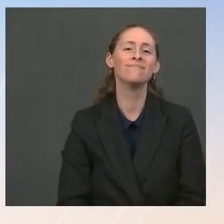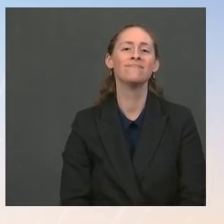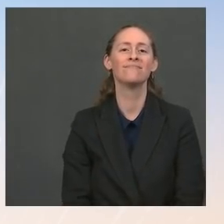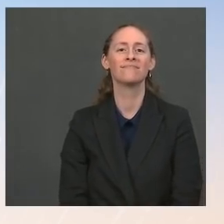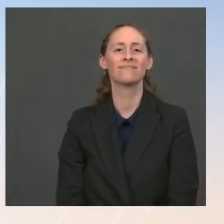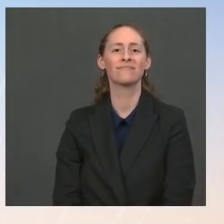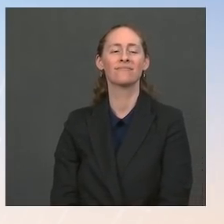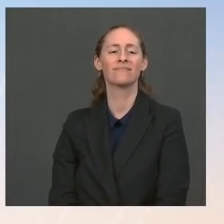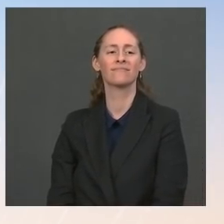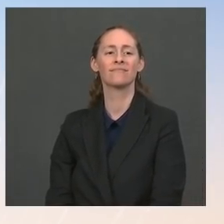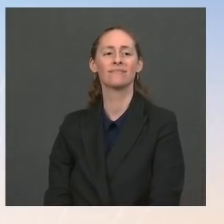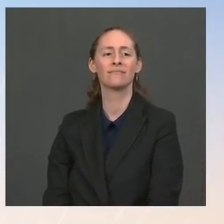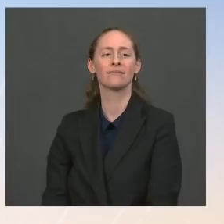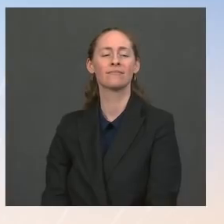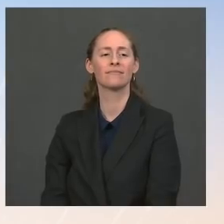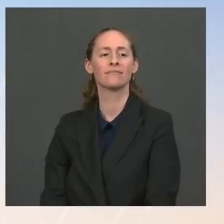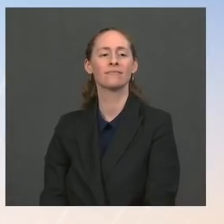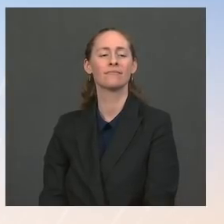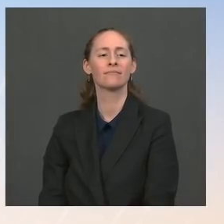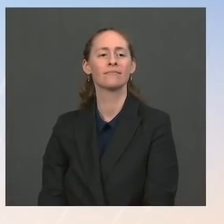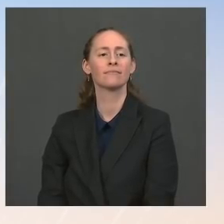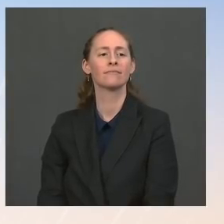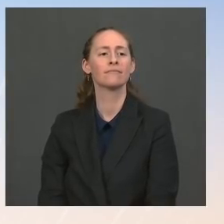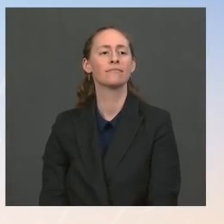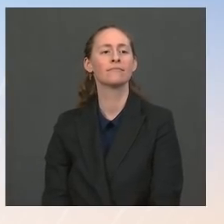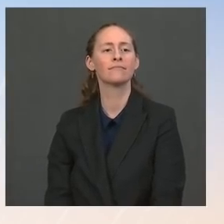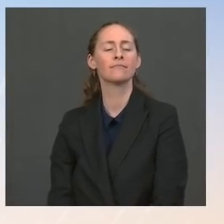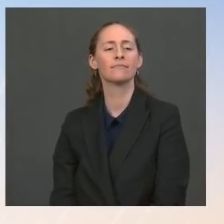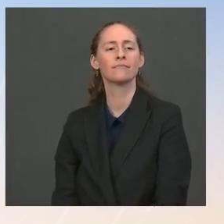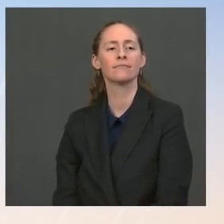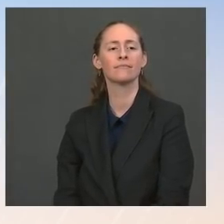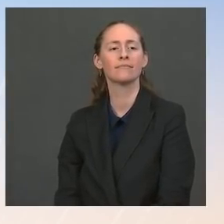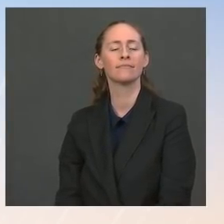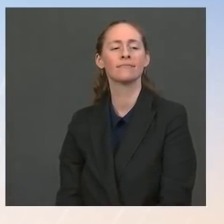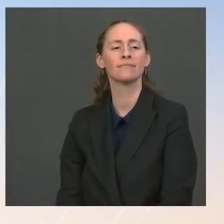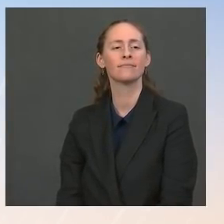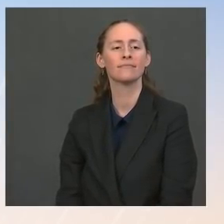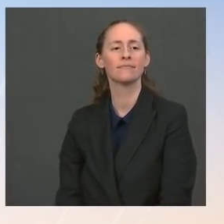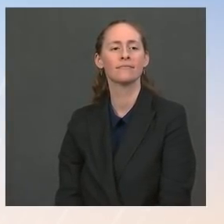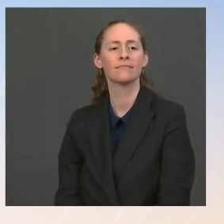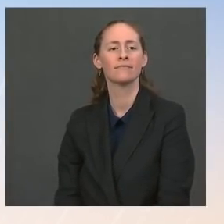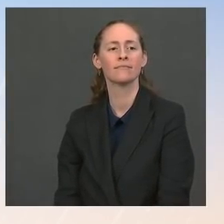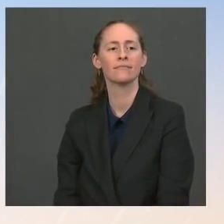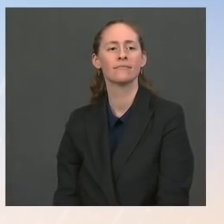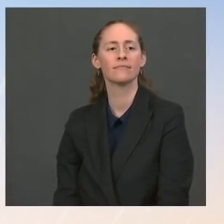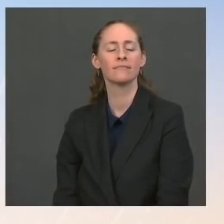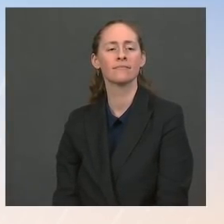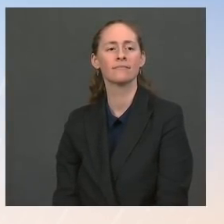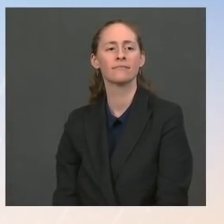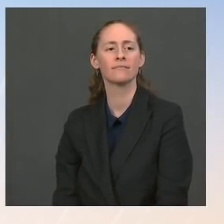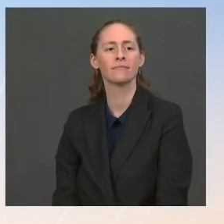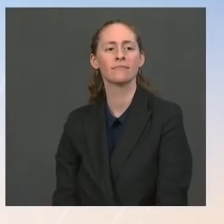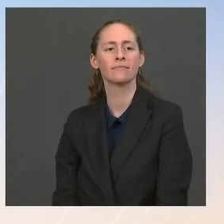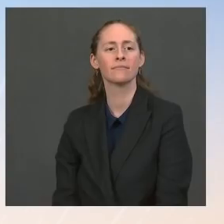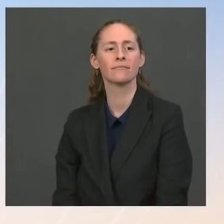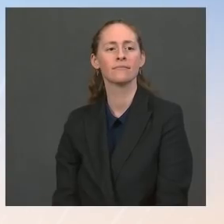You know, we've talked about the images that these -- that the Al Jazeera footage exposed with respect to the horses that -- Ms. Psaki: Yeah. The Press: -- along the border,